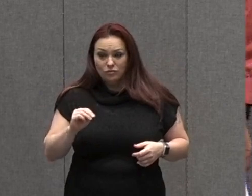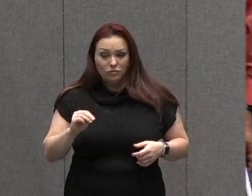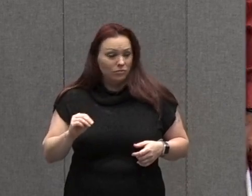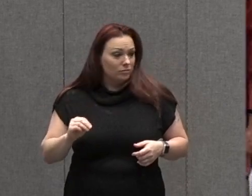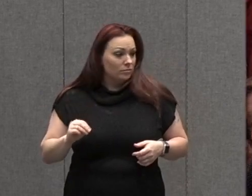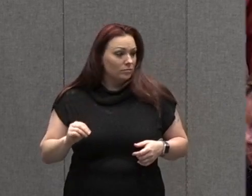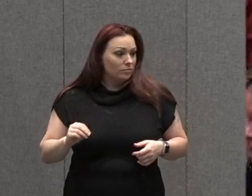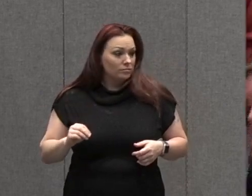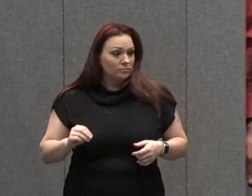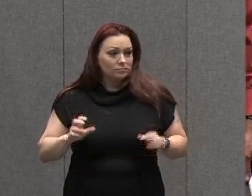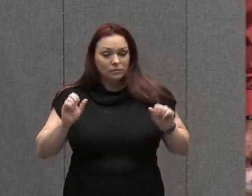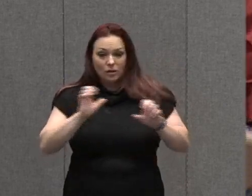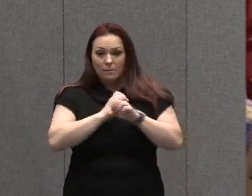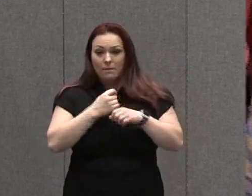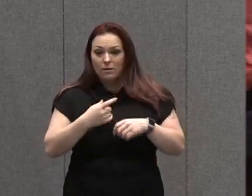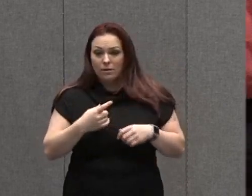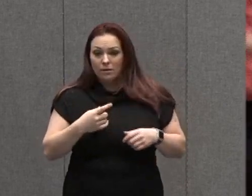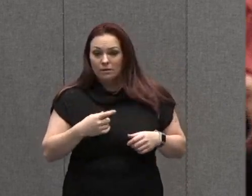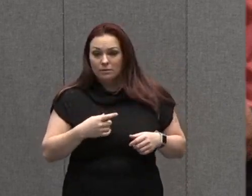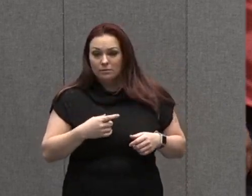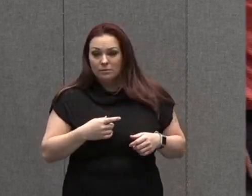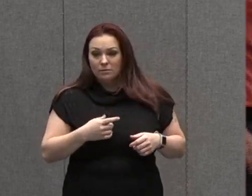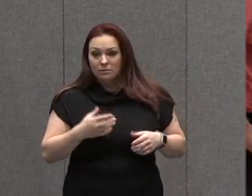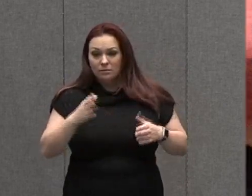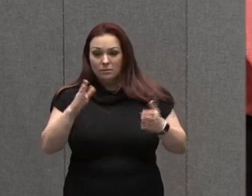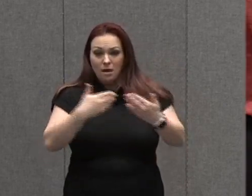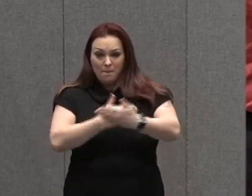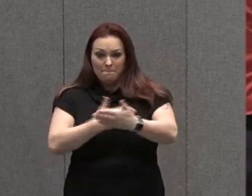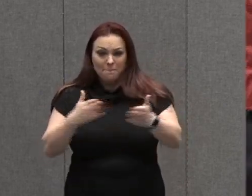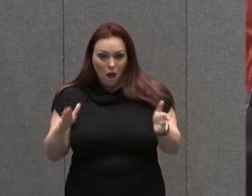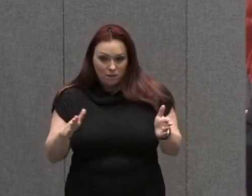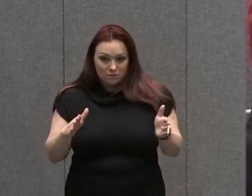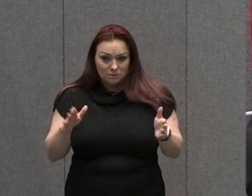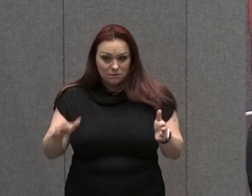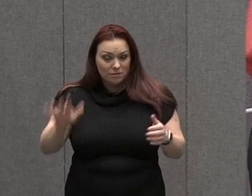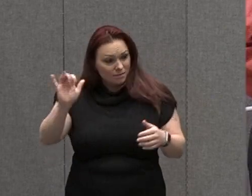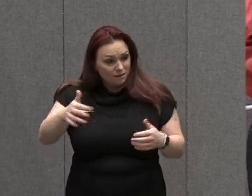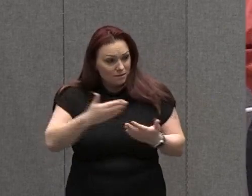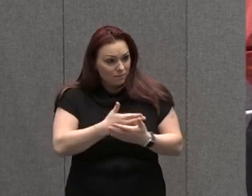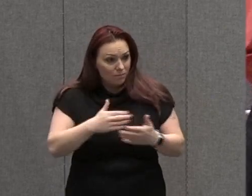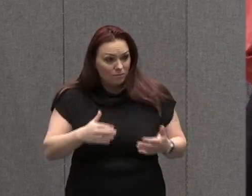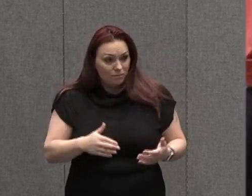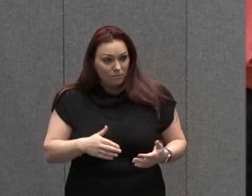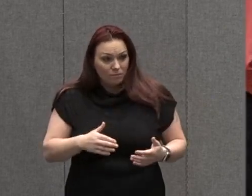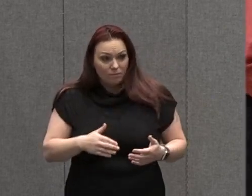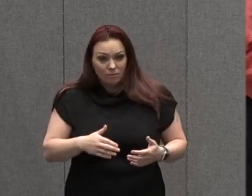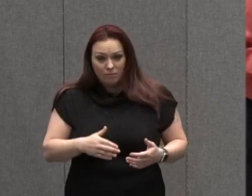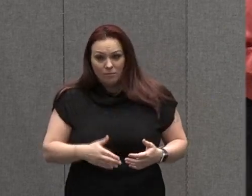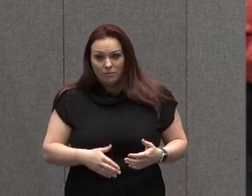How could you make a drum? You could just like a box? See that's a box. So I'll say boom boom boom.